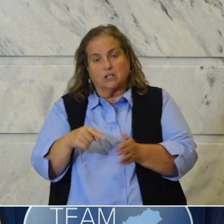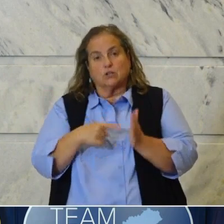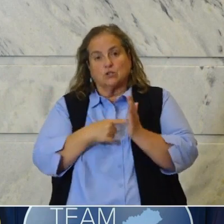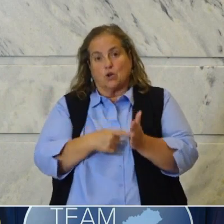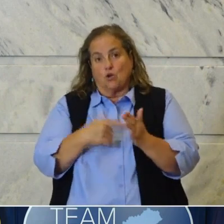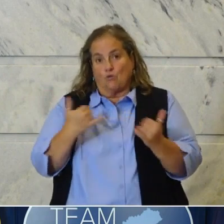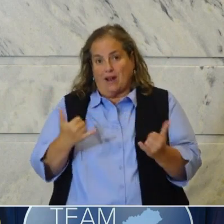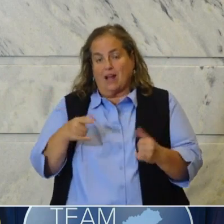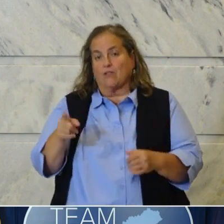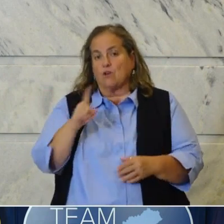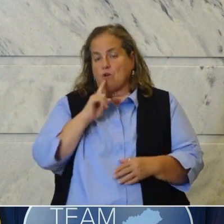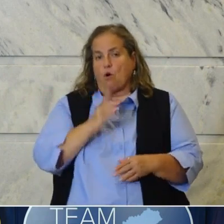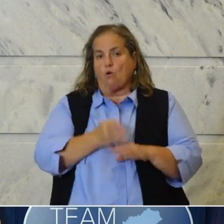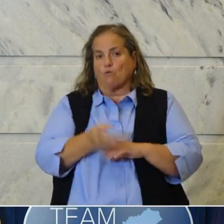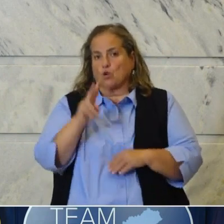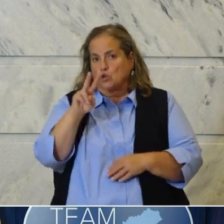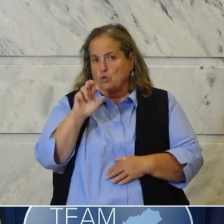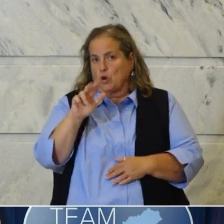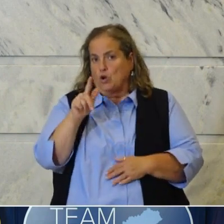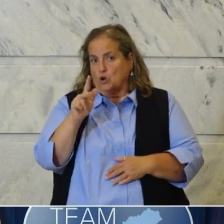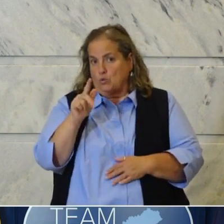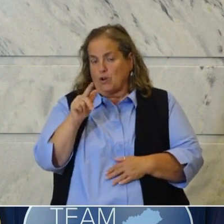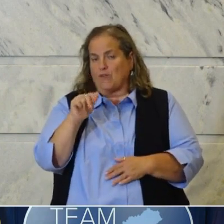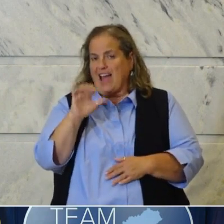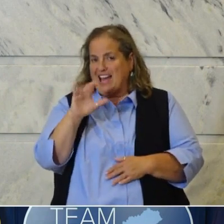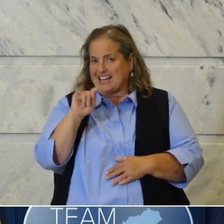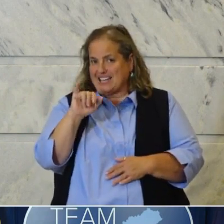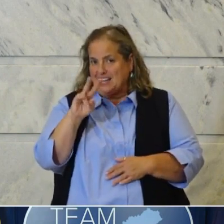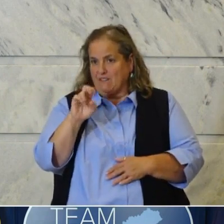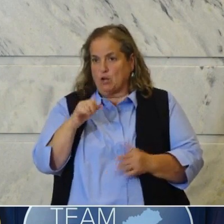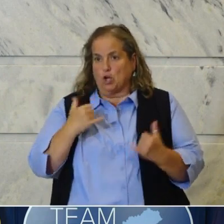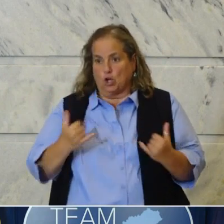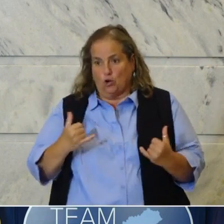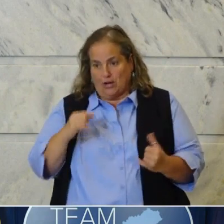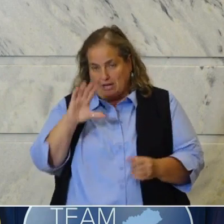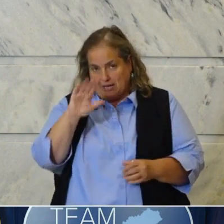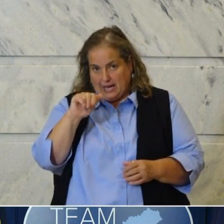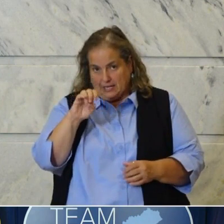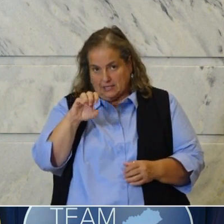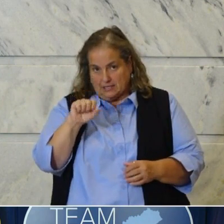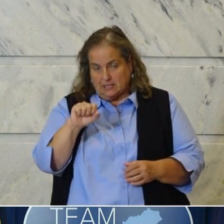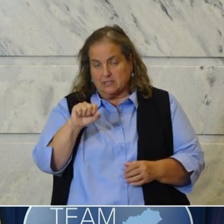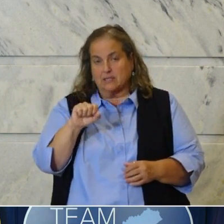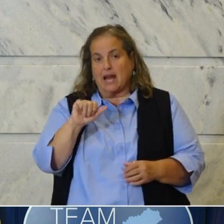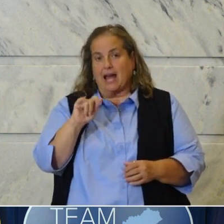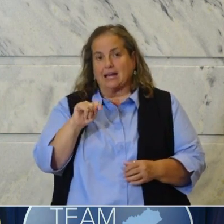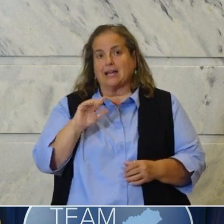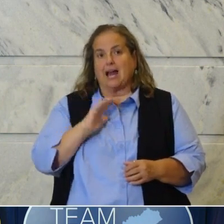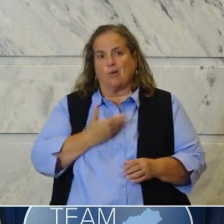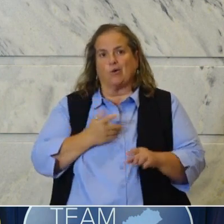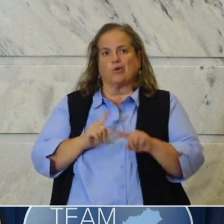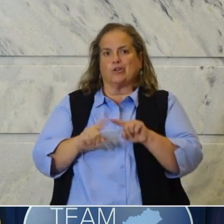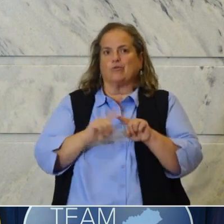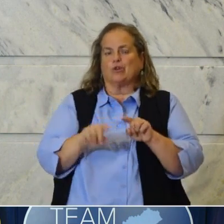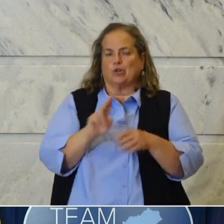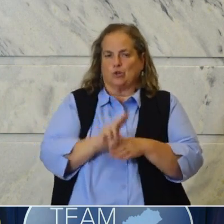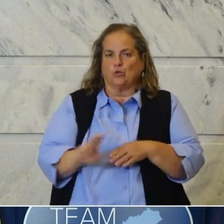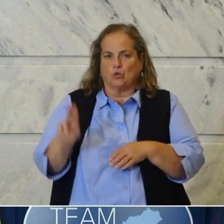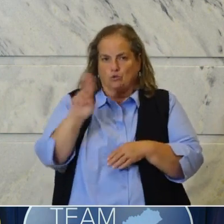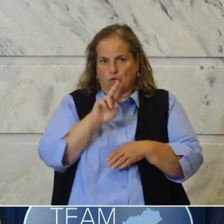that there are over 223 active current cases at our various universities here